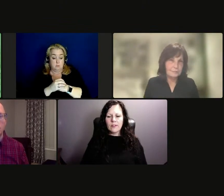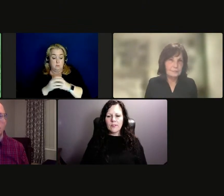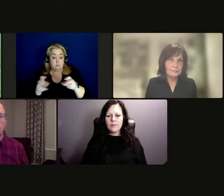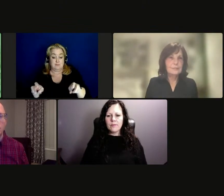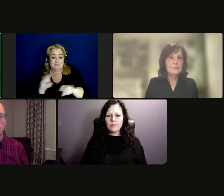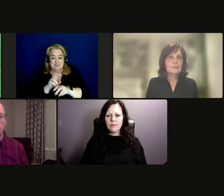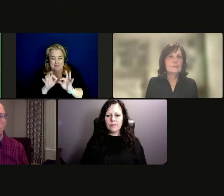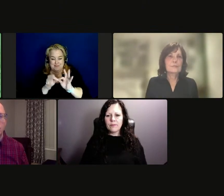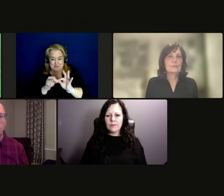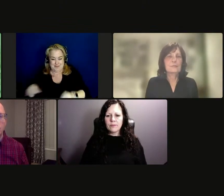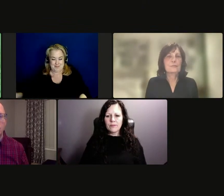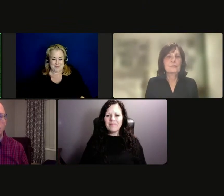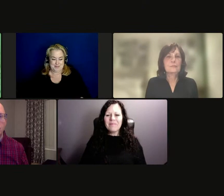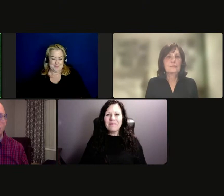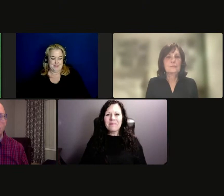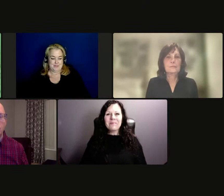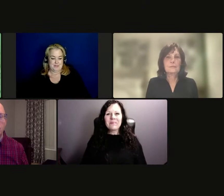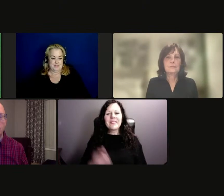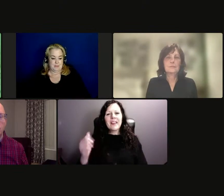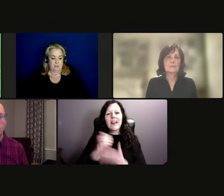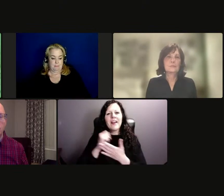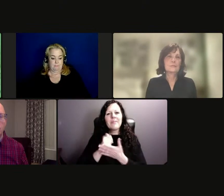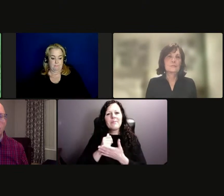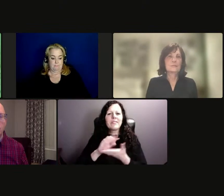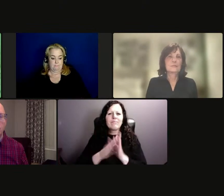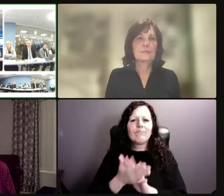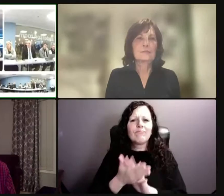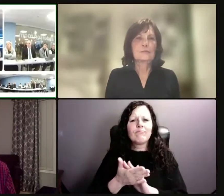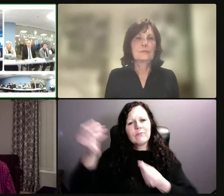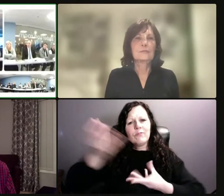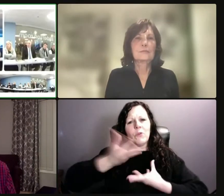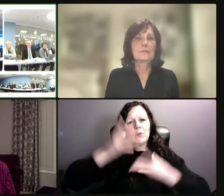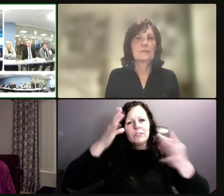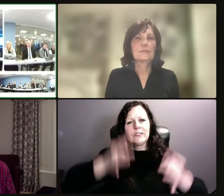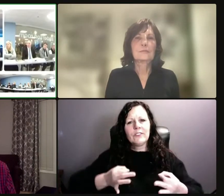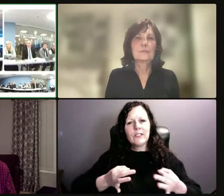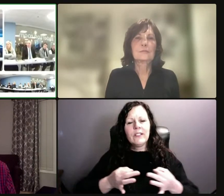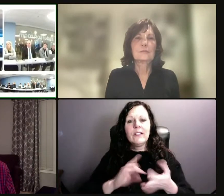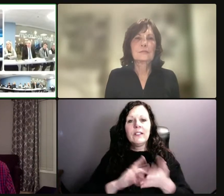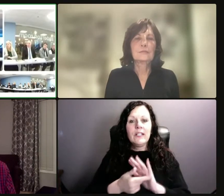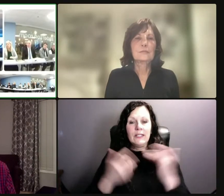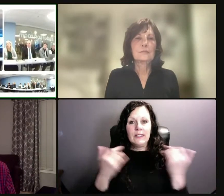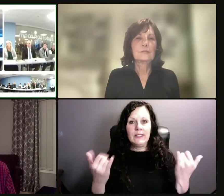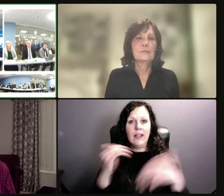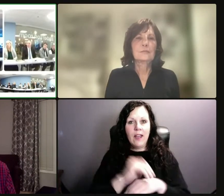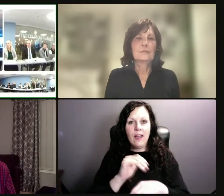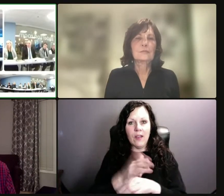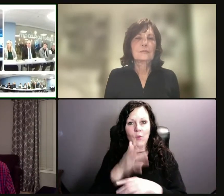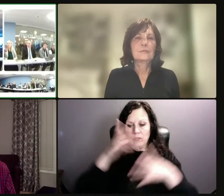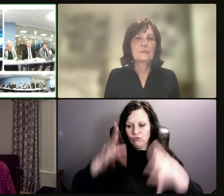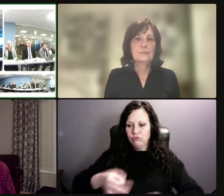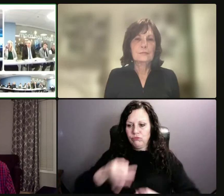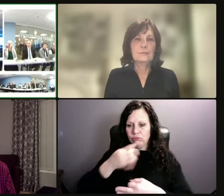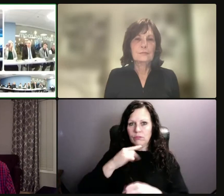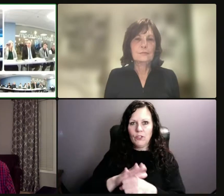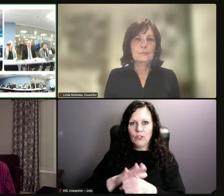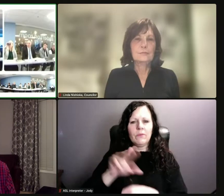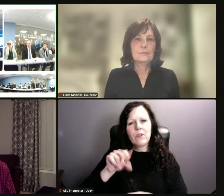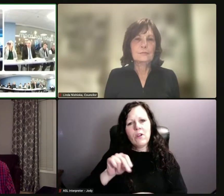THAT SORT OF THING LIKE WE WITH THE BOND WE HAVE WITH REGARD TO